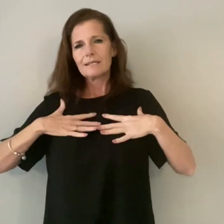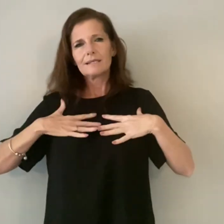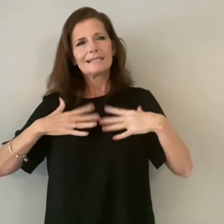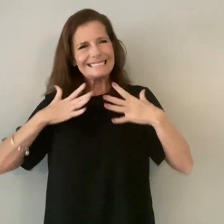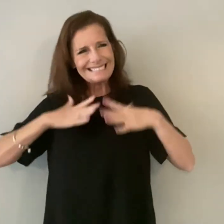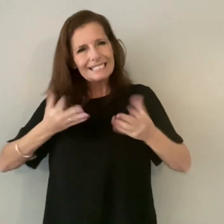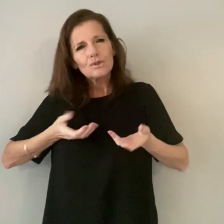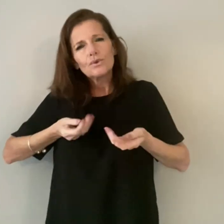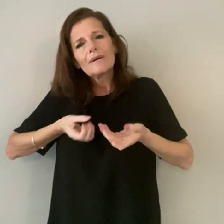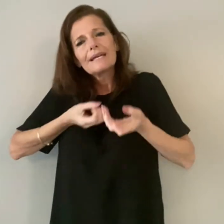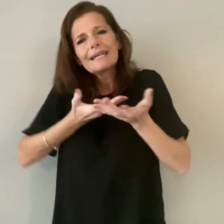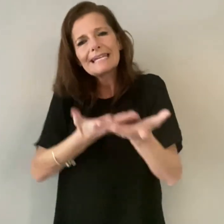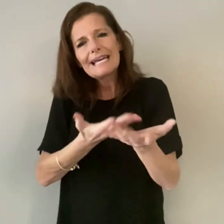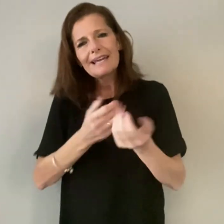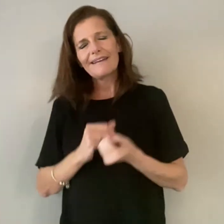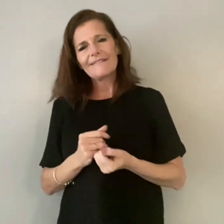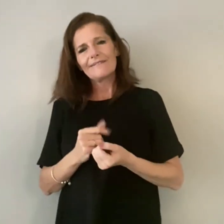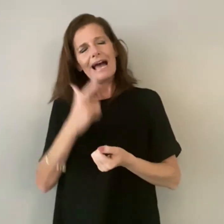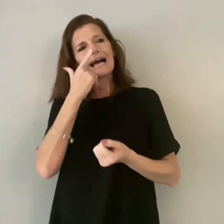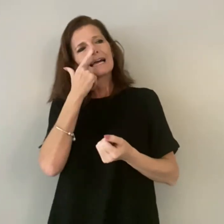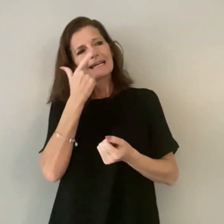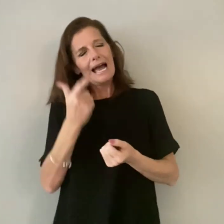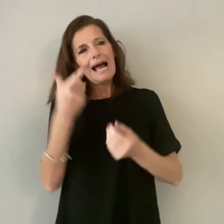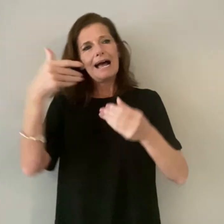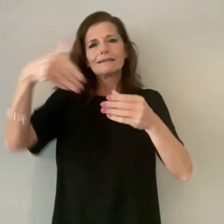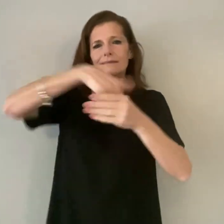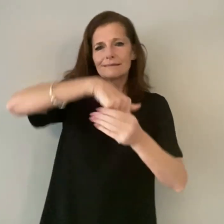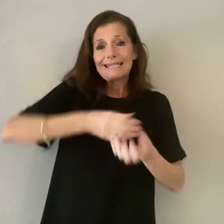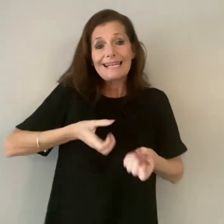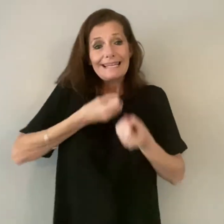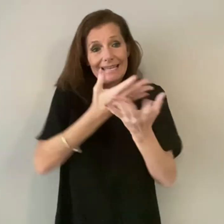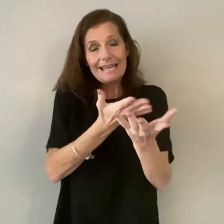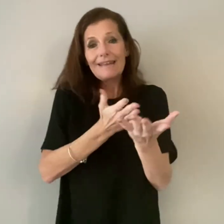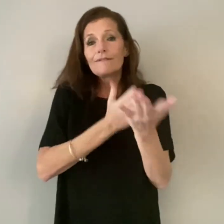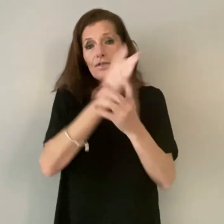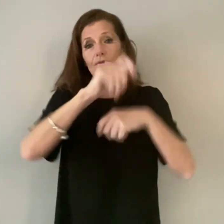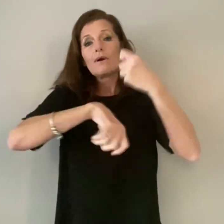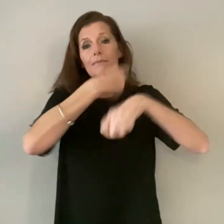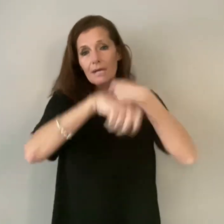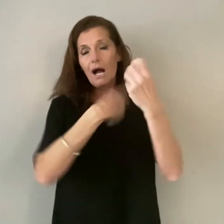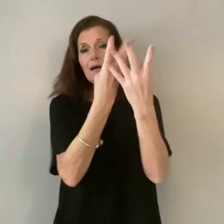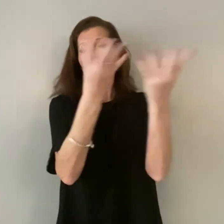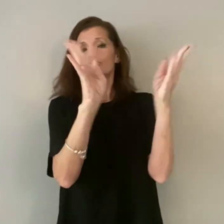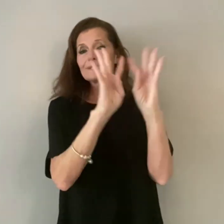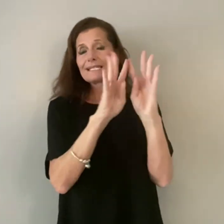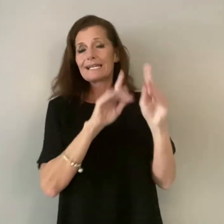to give that can be reflected really interestingly through becoming a trustee.